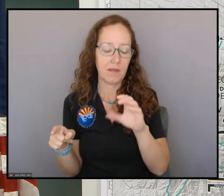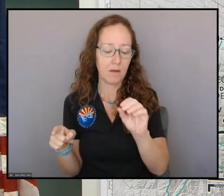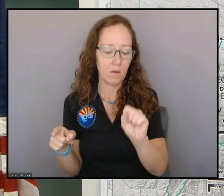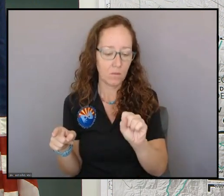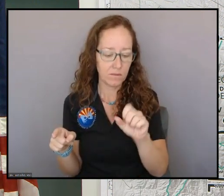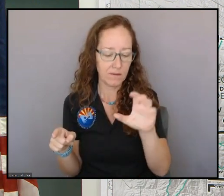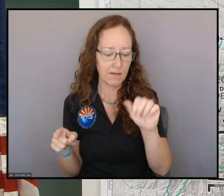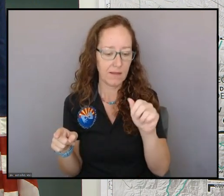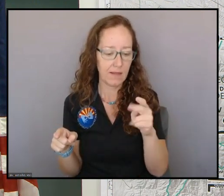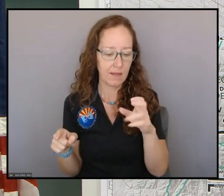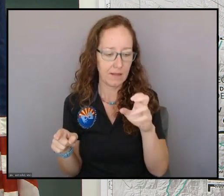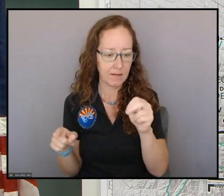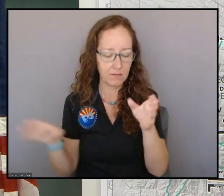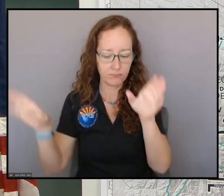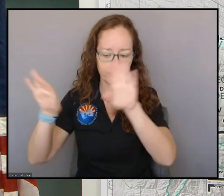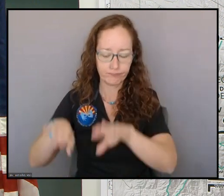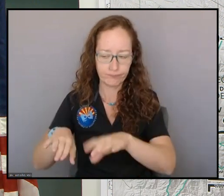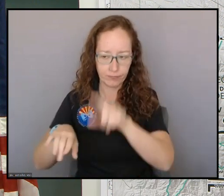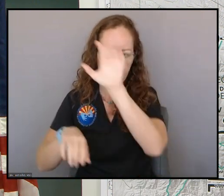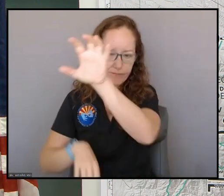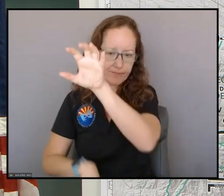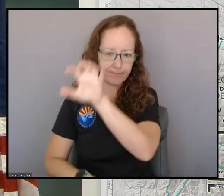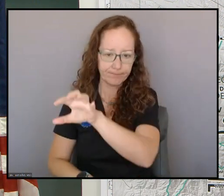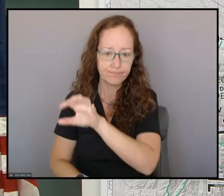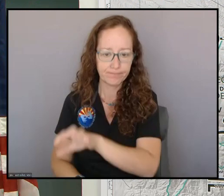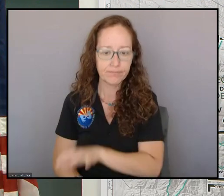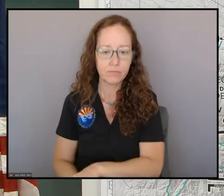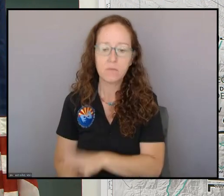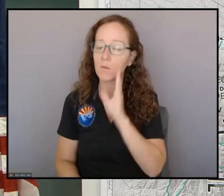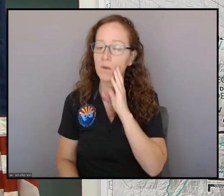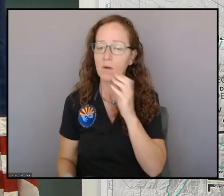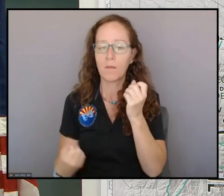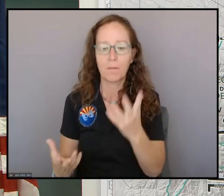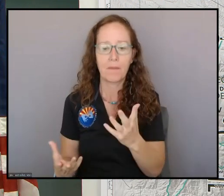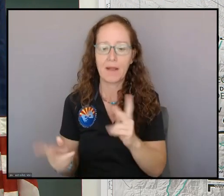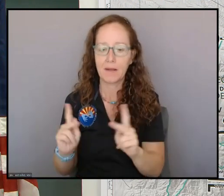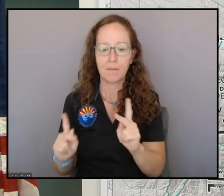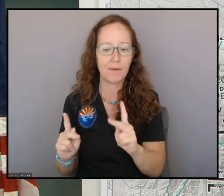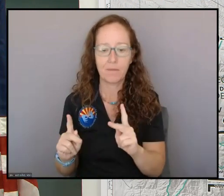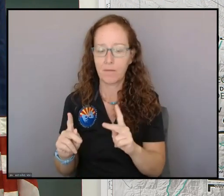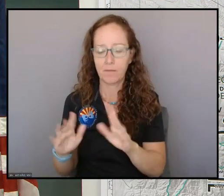there. We know that there's still a lot of residents who have been displaced by this incident. We're working